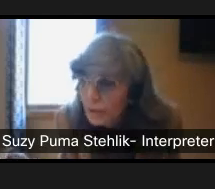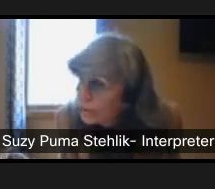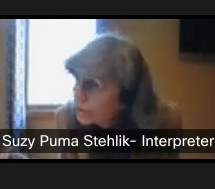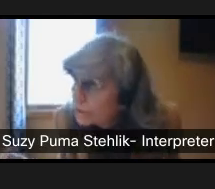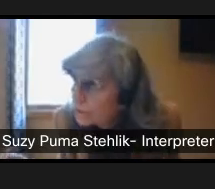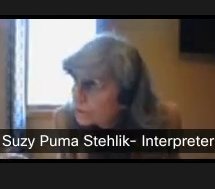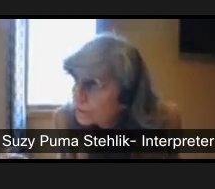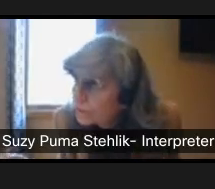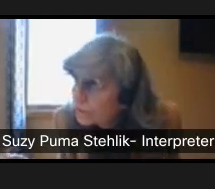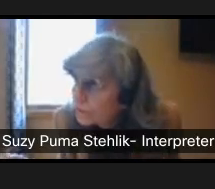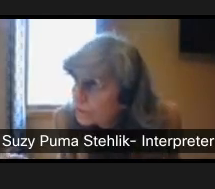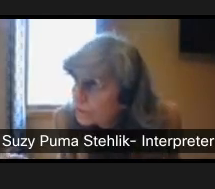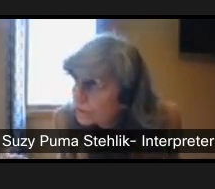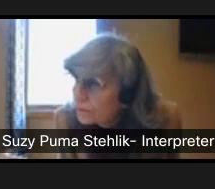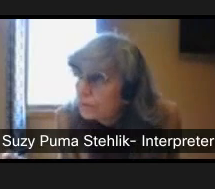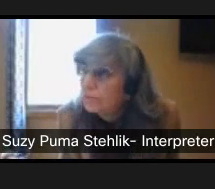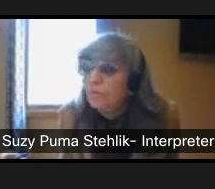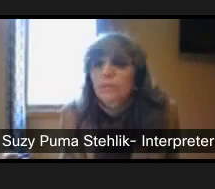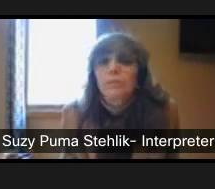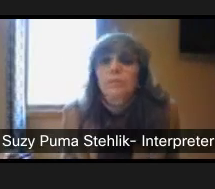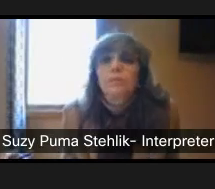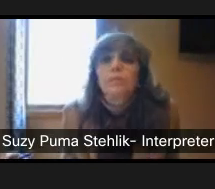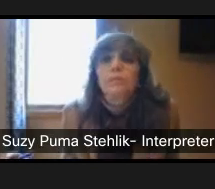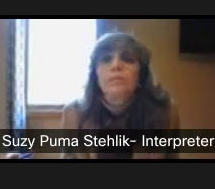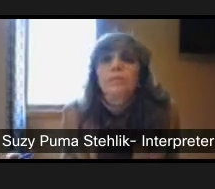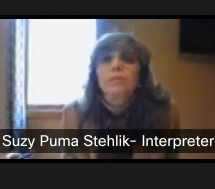Mm, hmm the, the inspection.